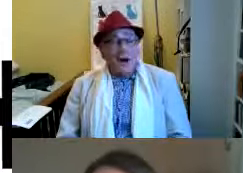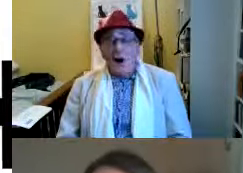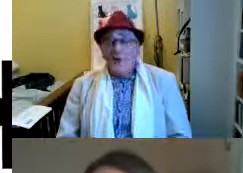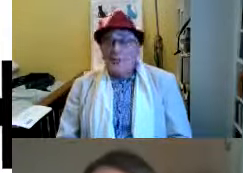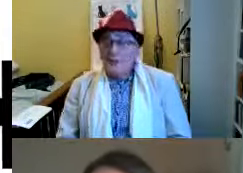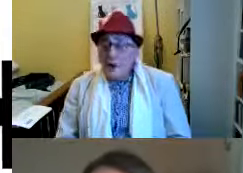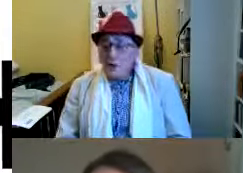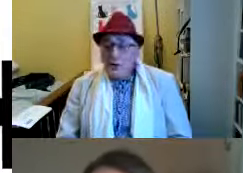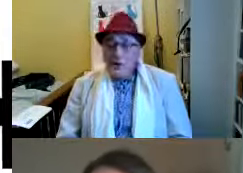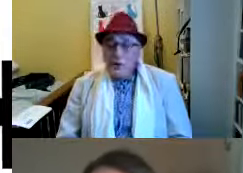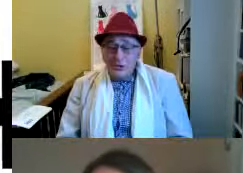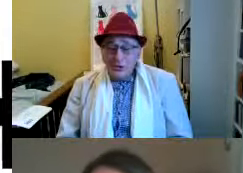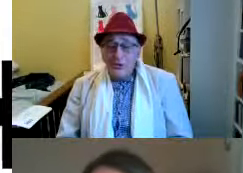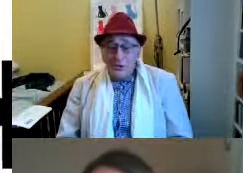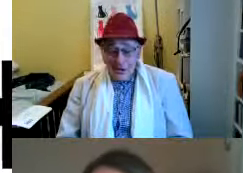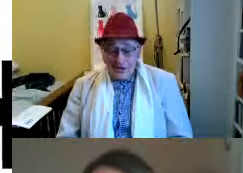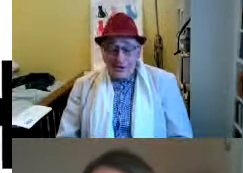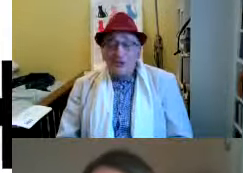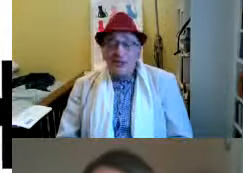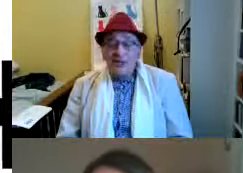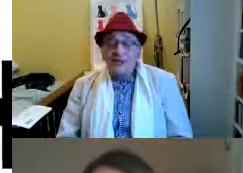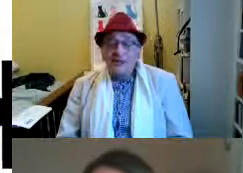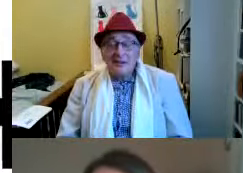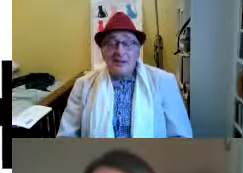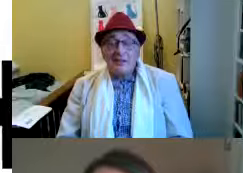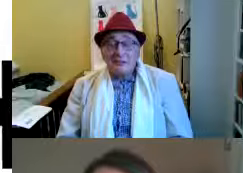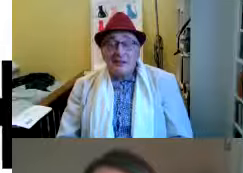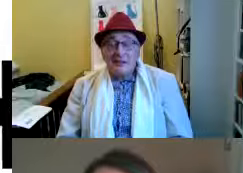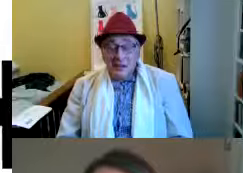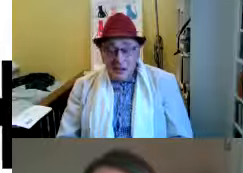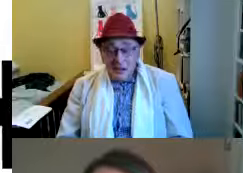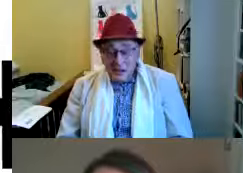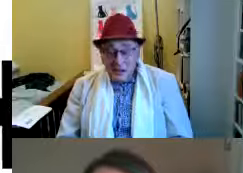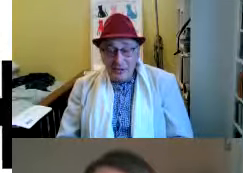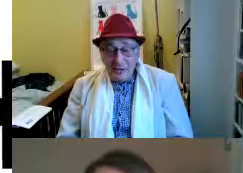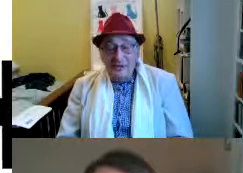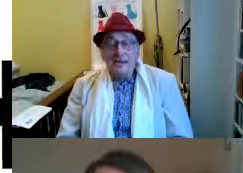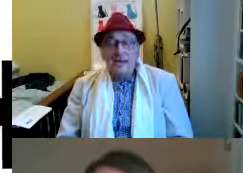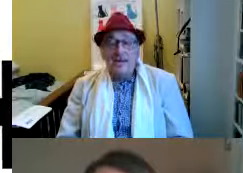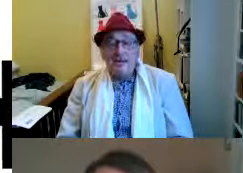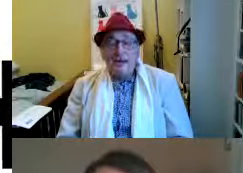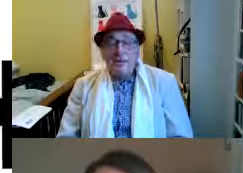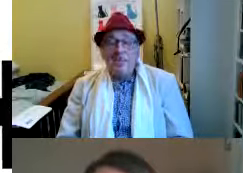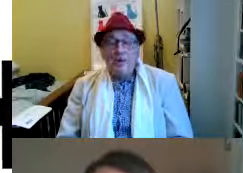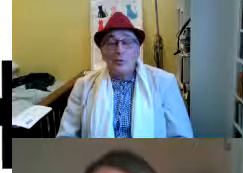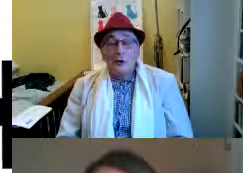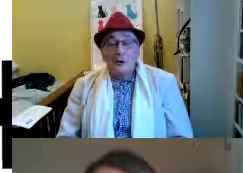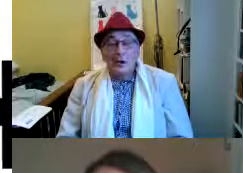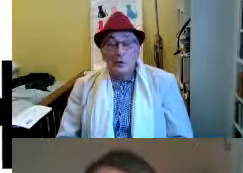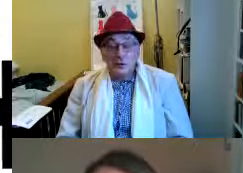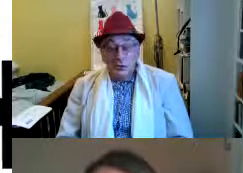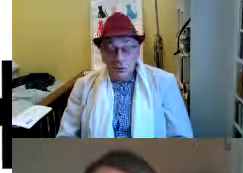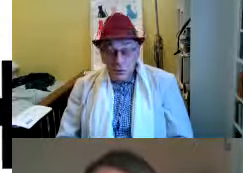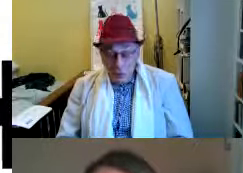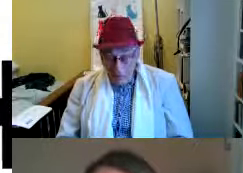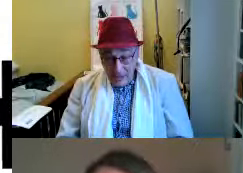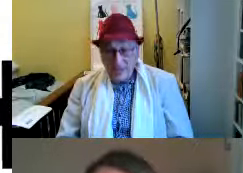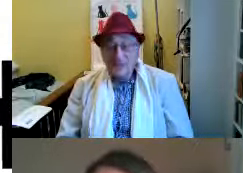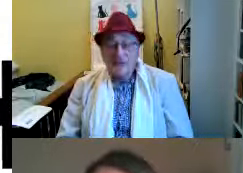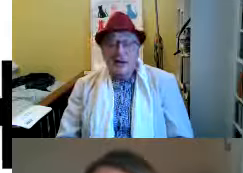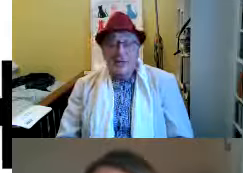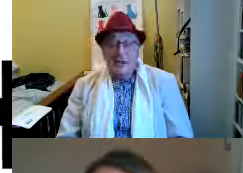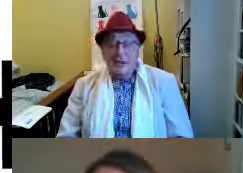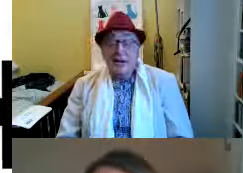i think only you would know that in clearly if you were going to not be at the gallery